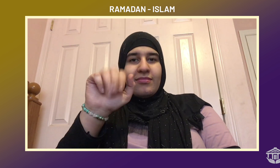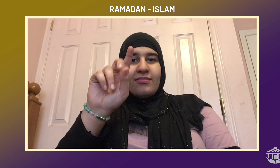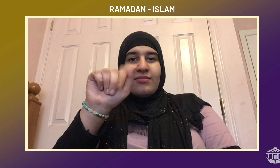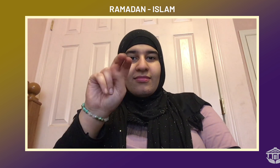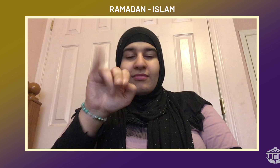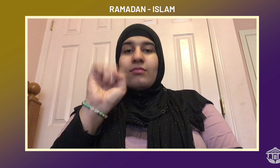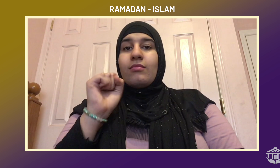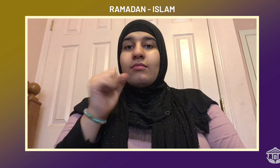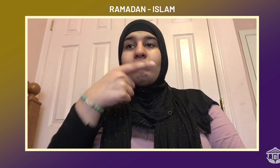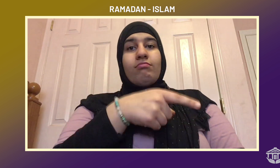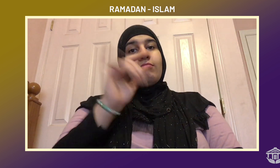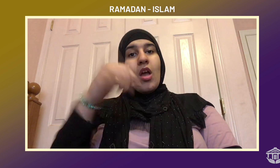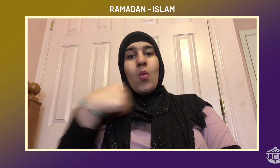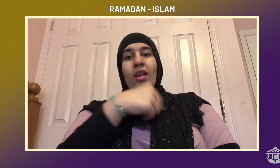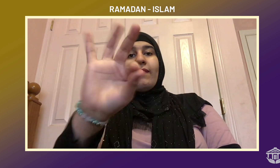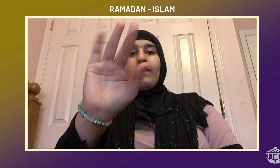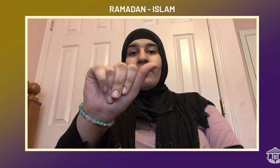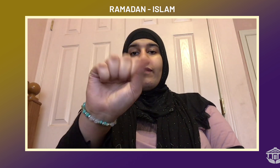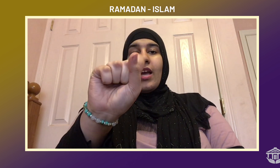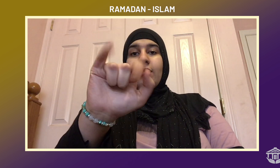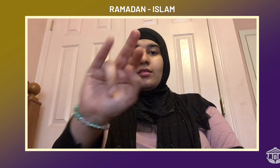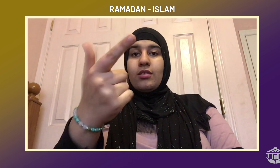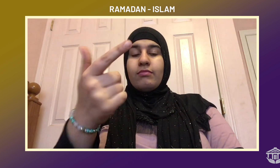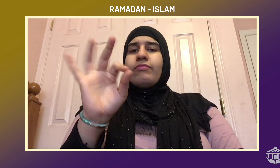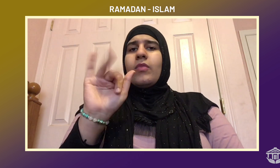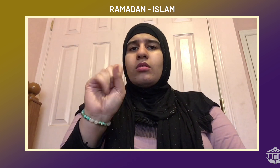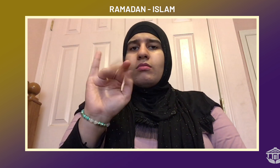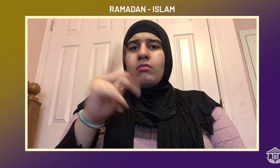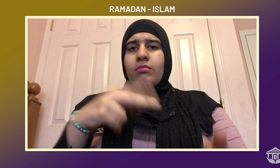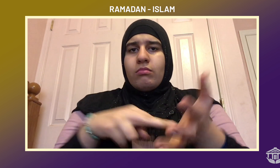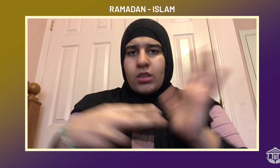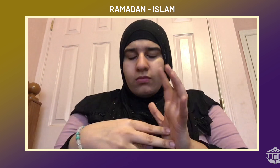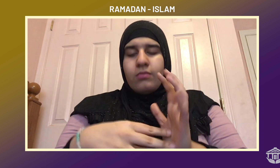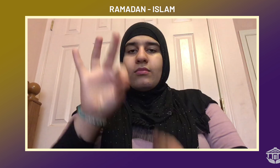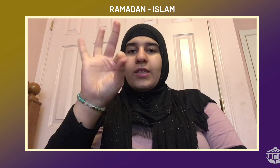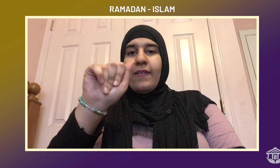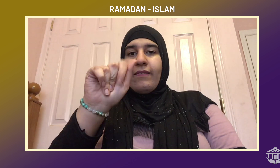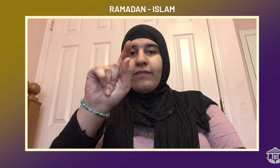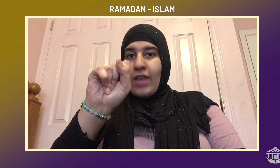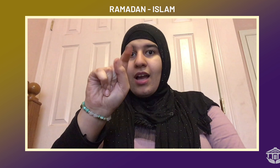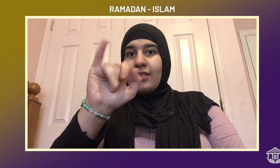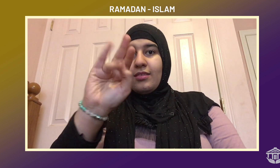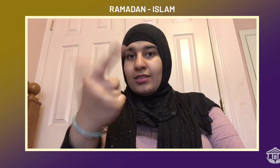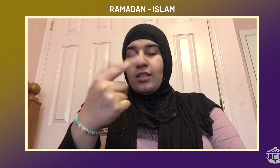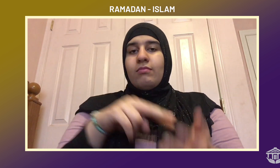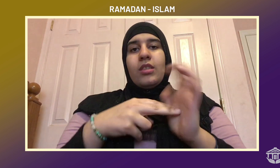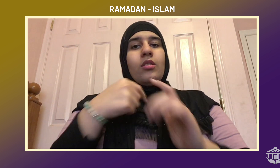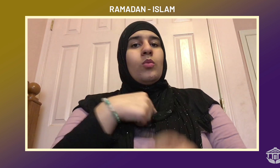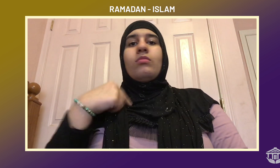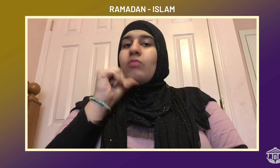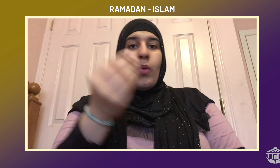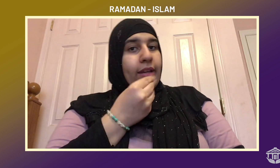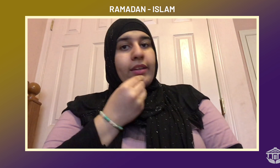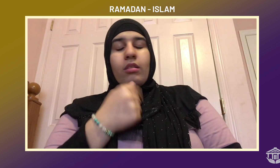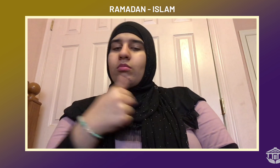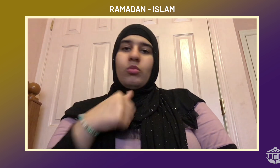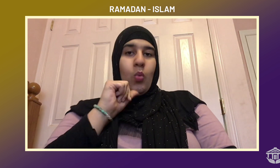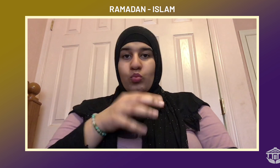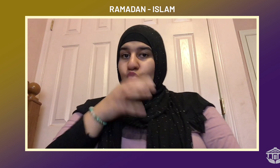Ramadan is a holiday that we recognize by fasting. Fasting means that you don't eat or drink